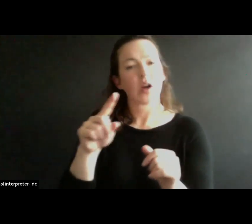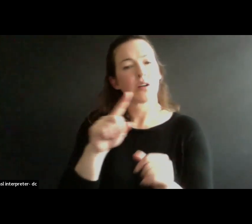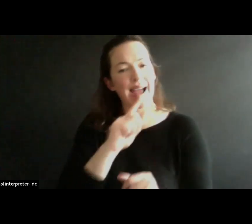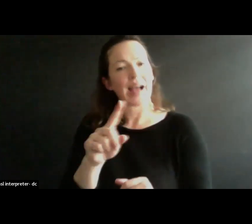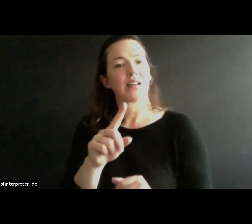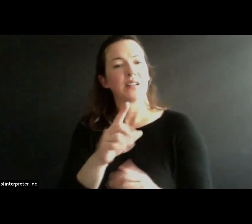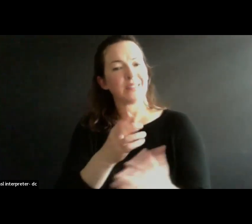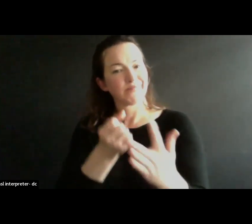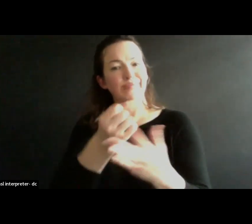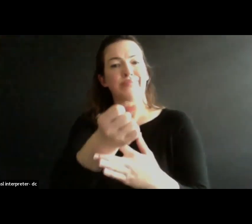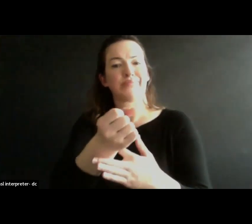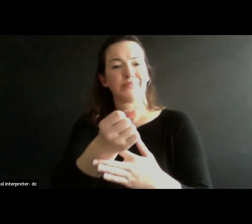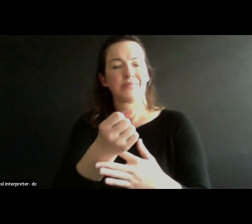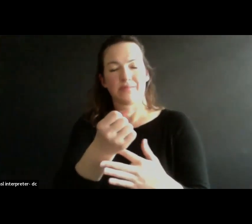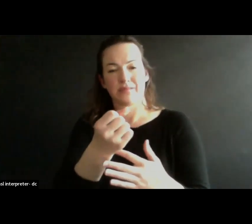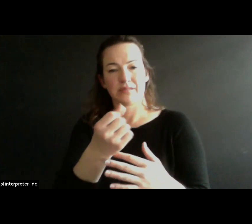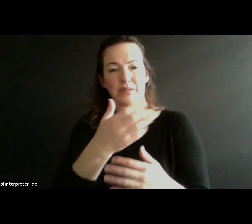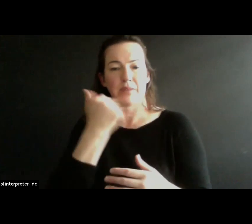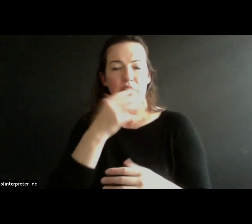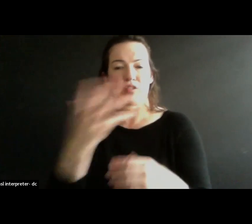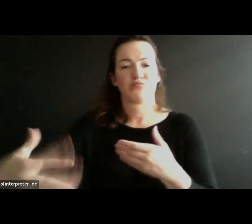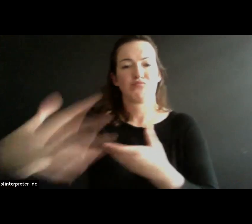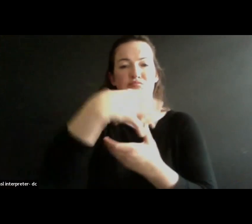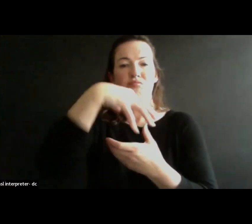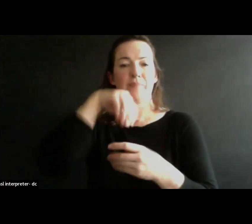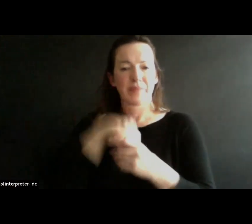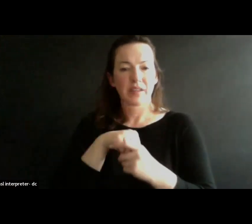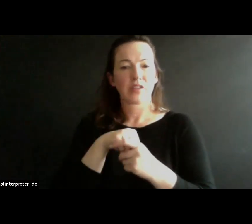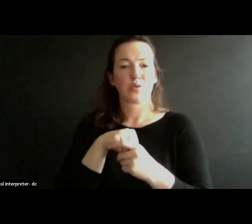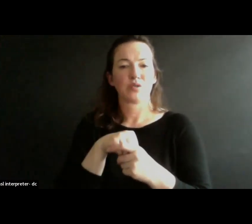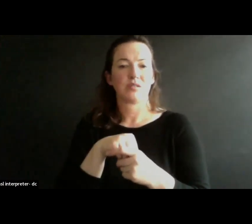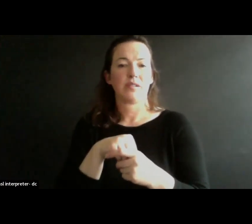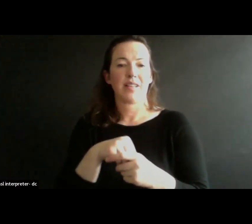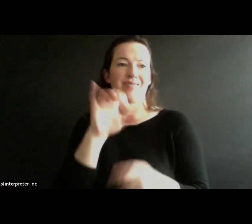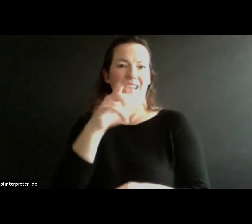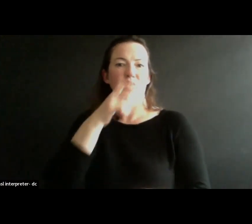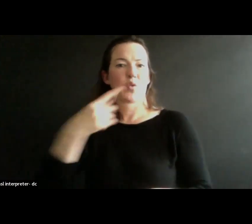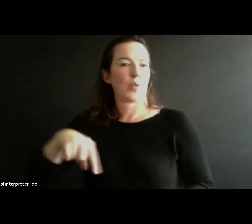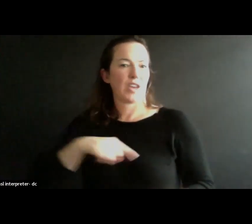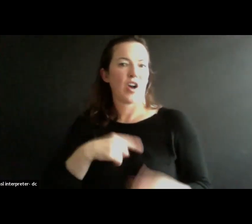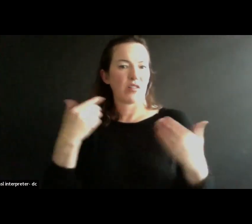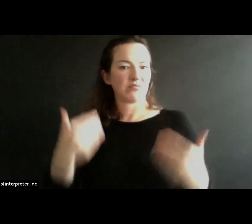the barriers of digital literacy and inclusion. And so that's who we are, and and we've been